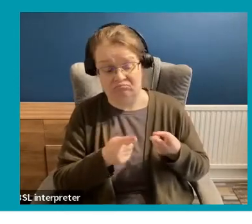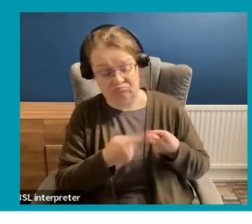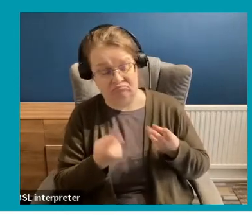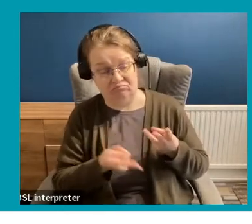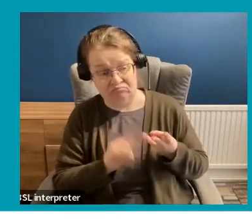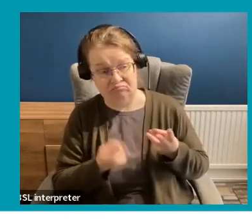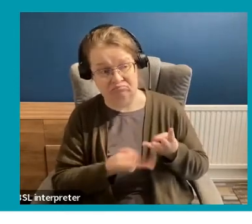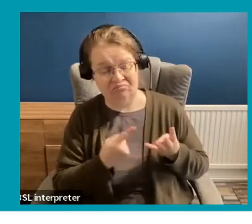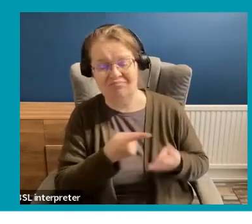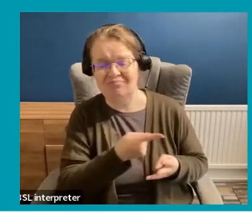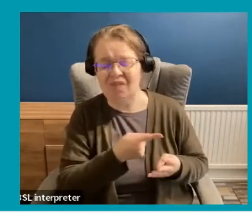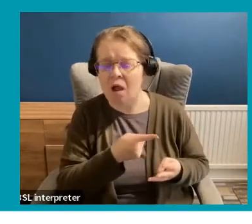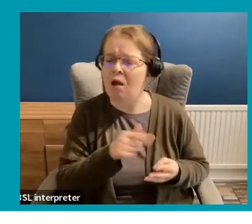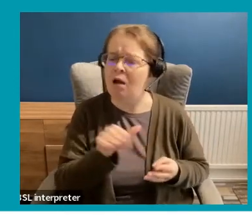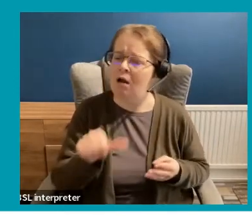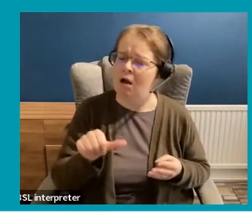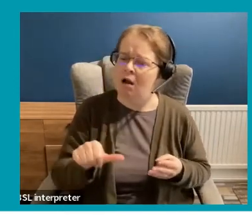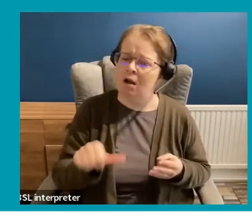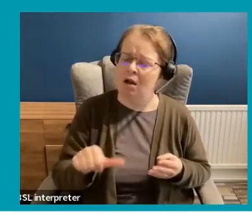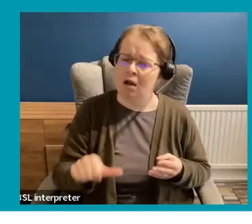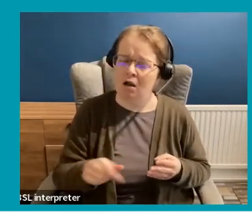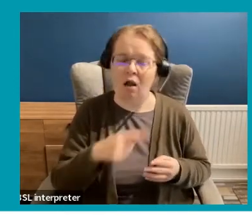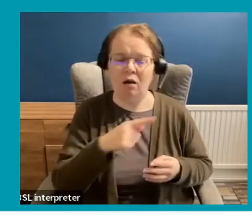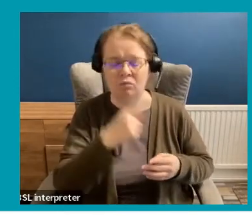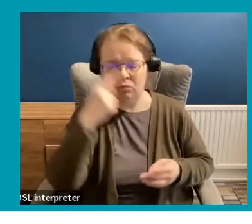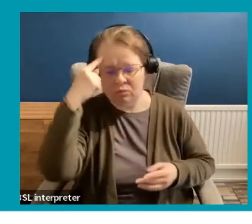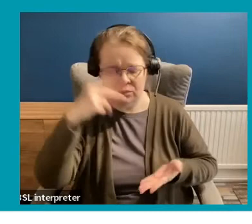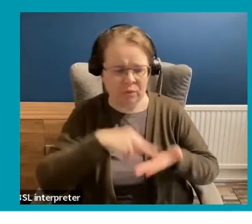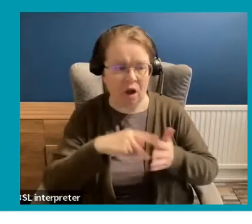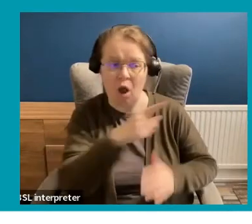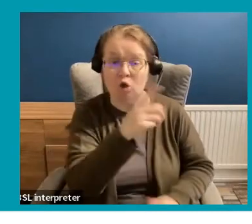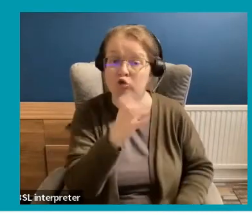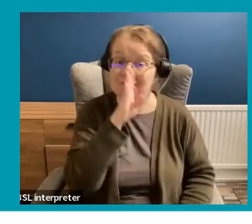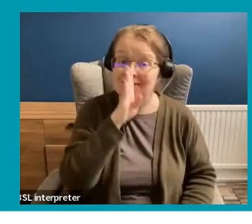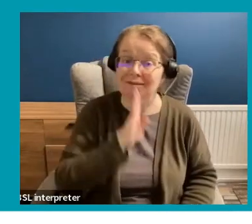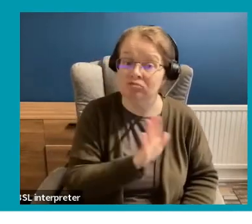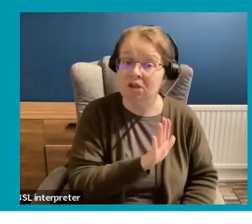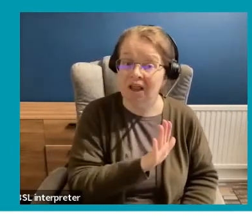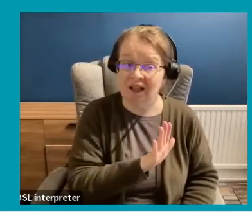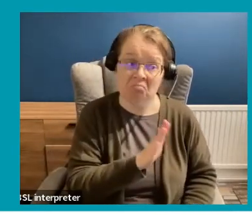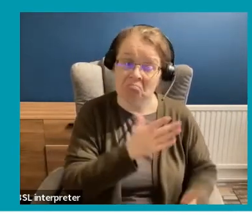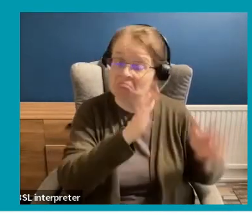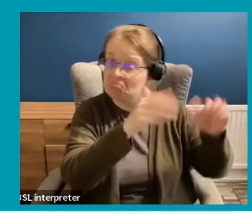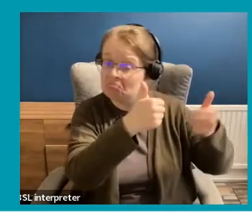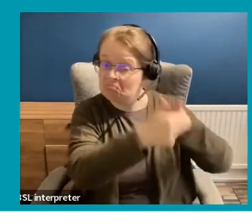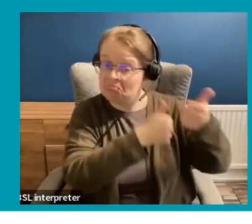To their credit they actually started to think seriously about all different types of